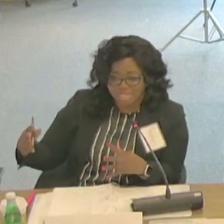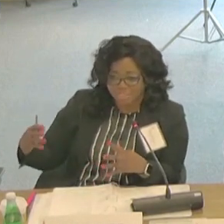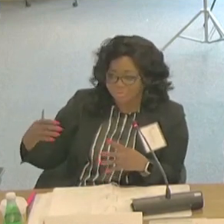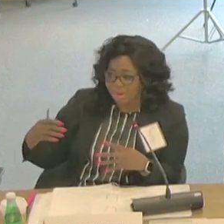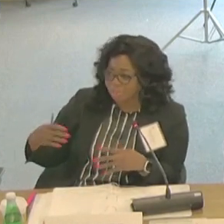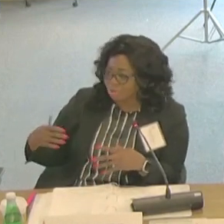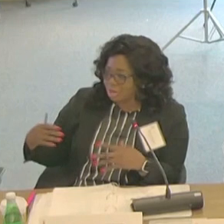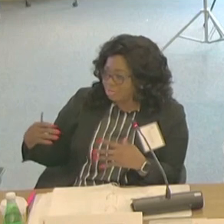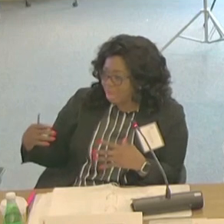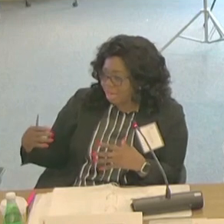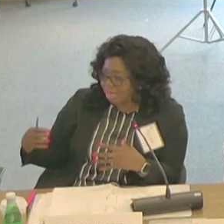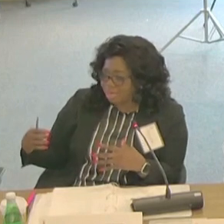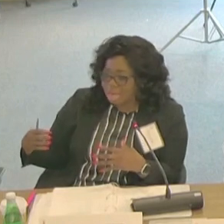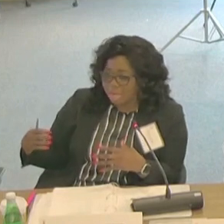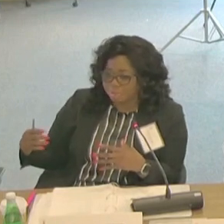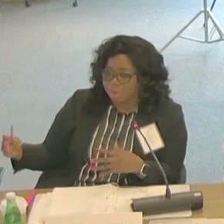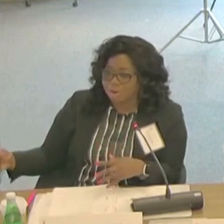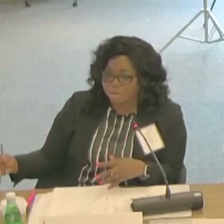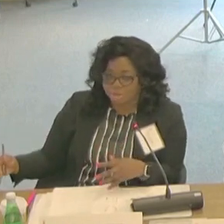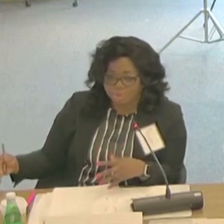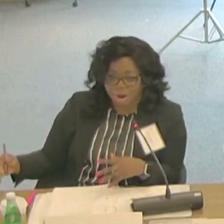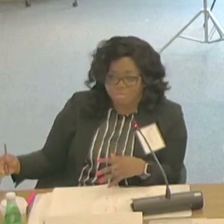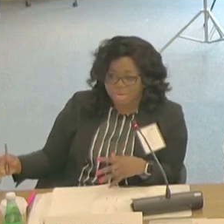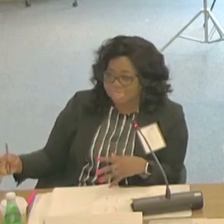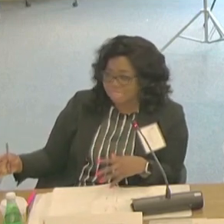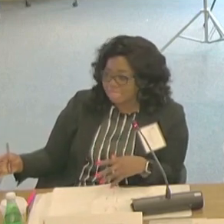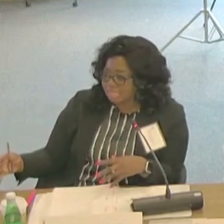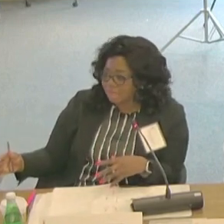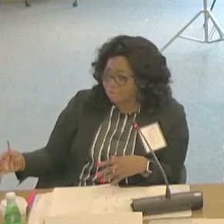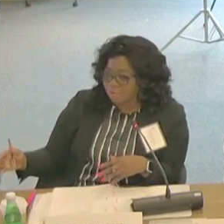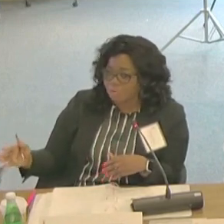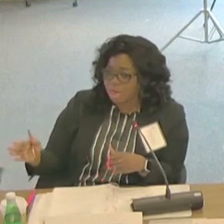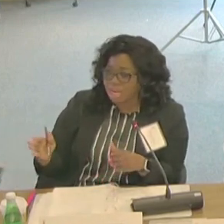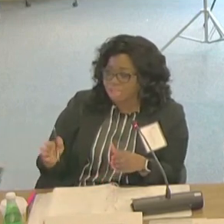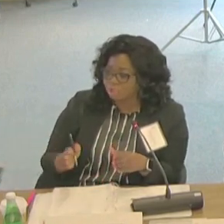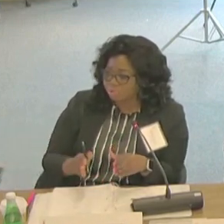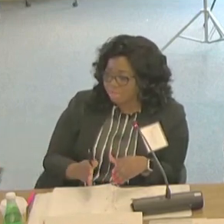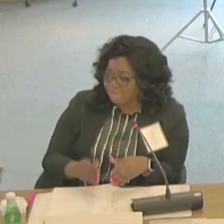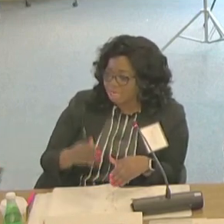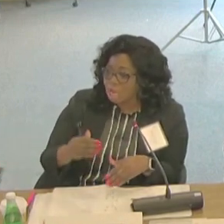finance director and my procurement department at the city level. They want us to begin